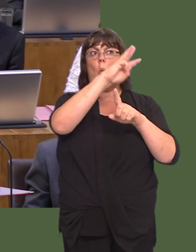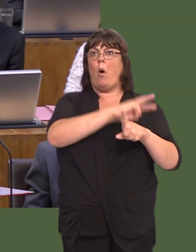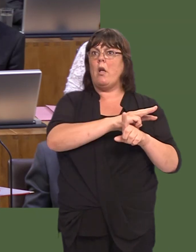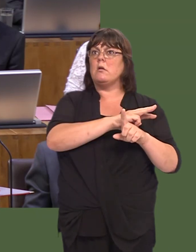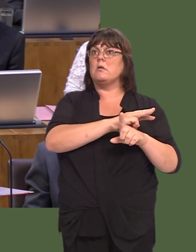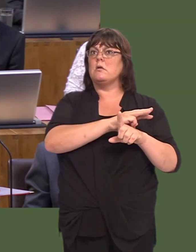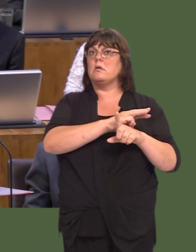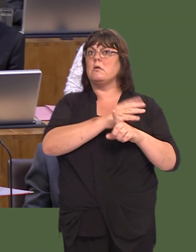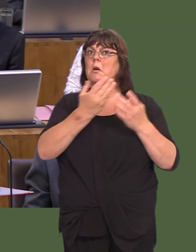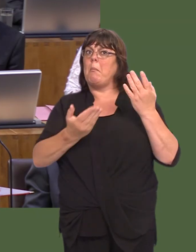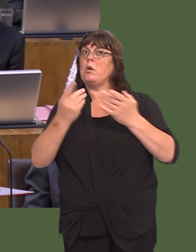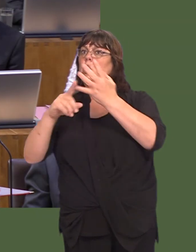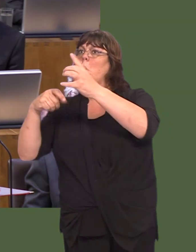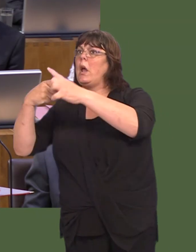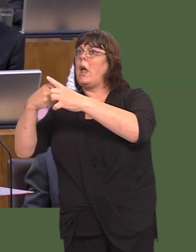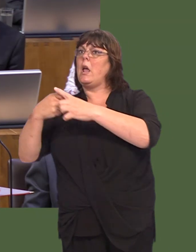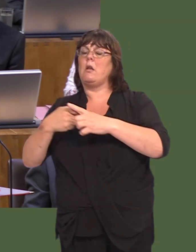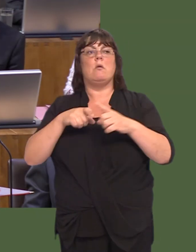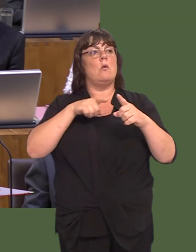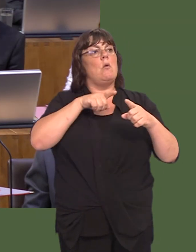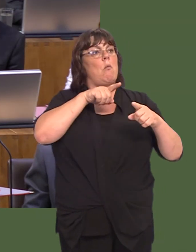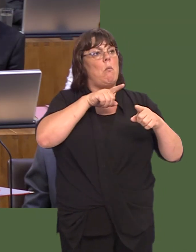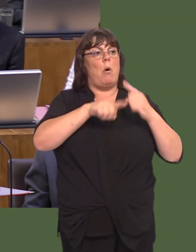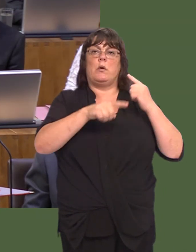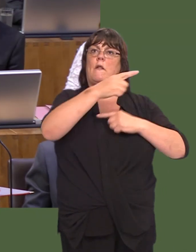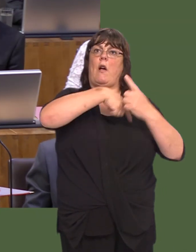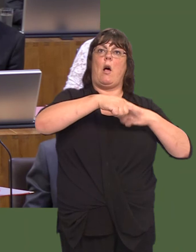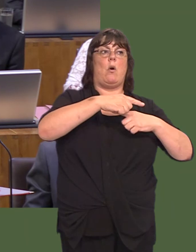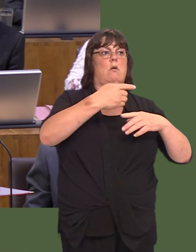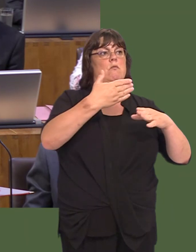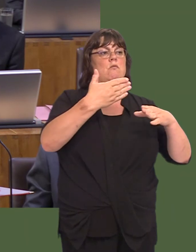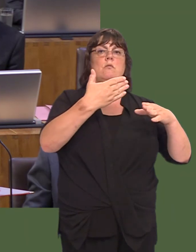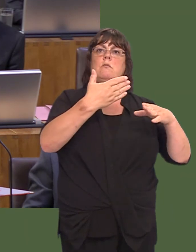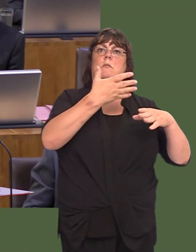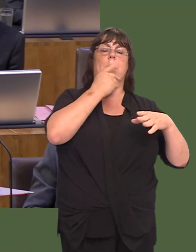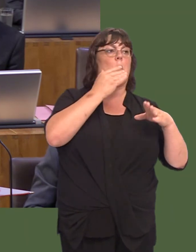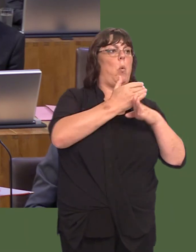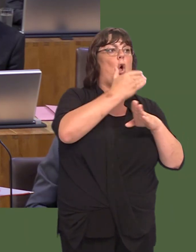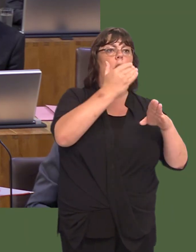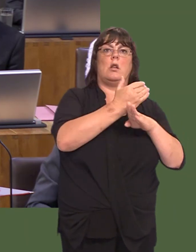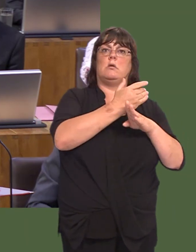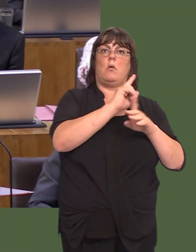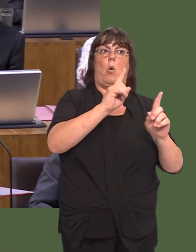than it is for the UK as a whole. Some 10.8 per cent of the Welsh workforce are in manufacturing compared to 7.6 per cent for the UK.